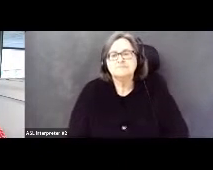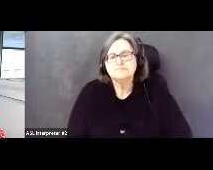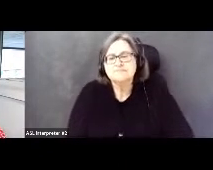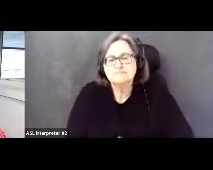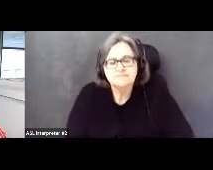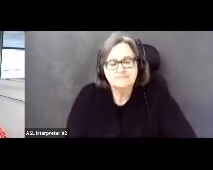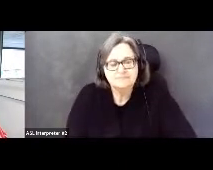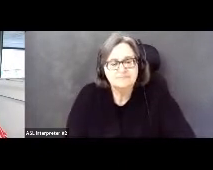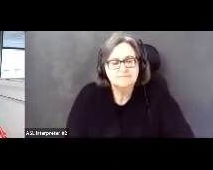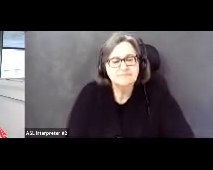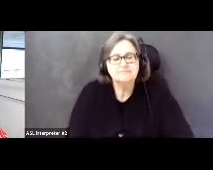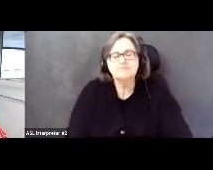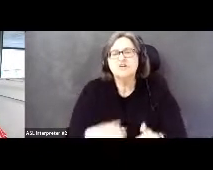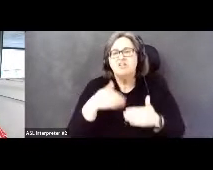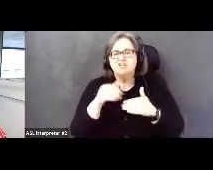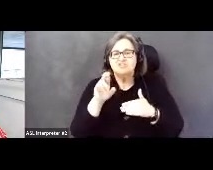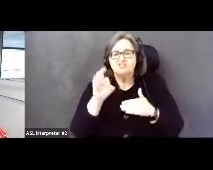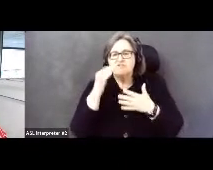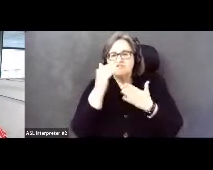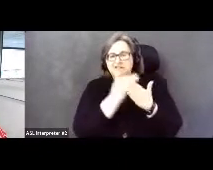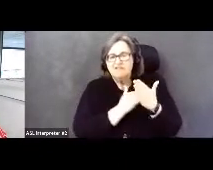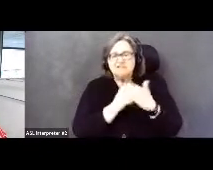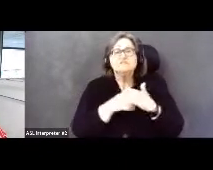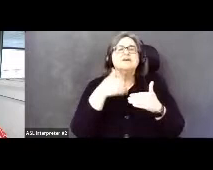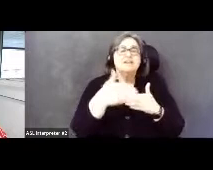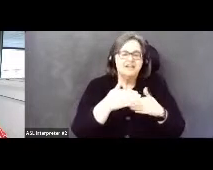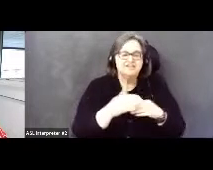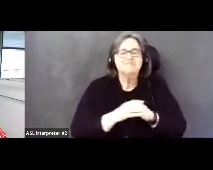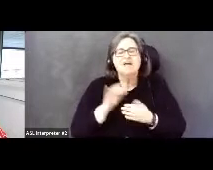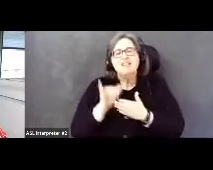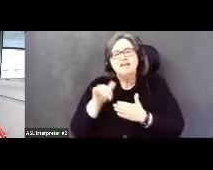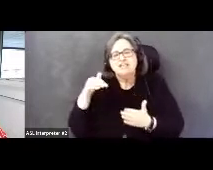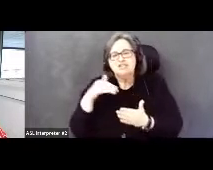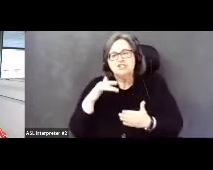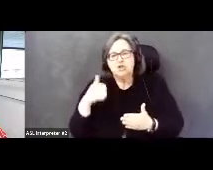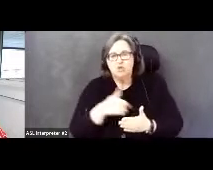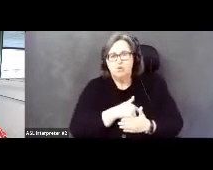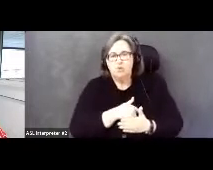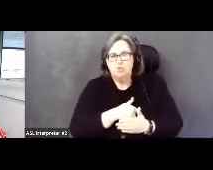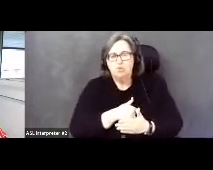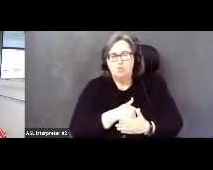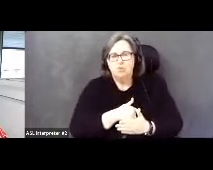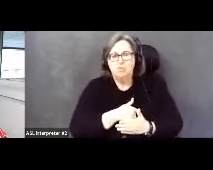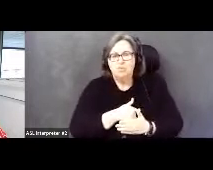These are just references. Next please. This is a study that we had -- we have submitted